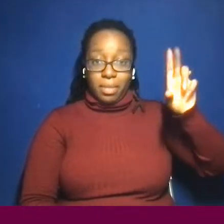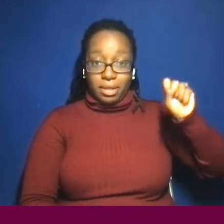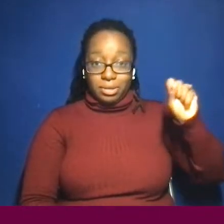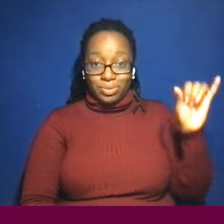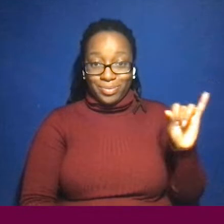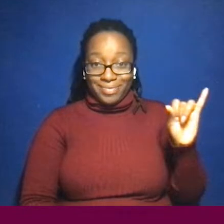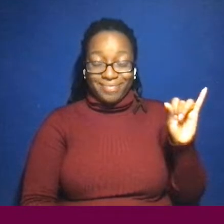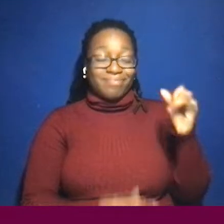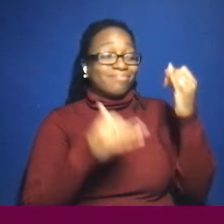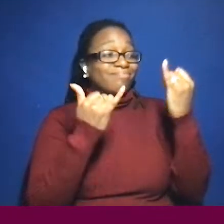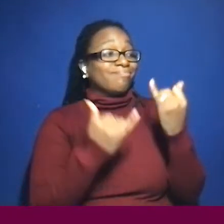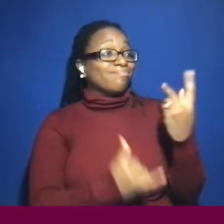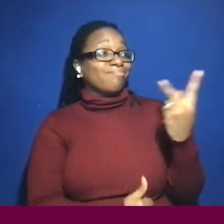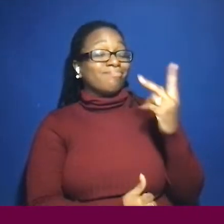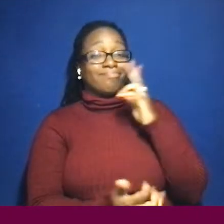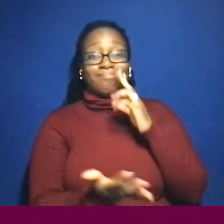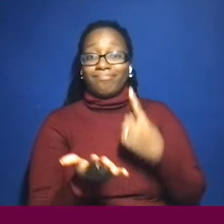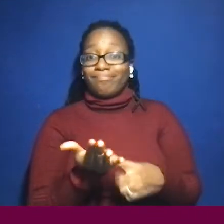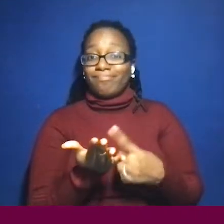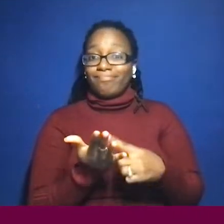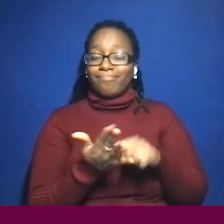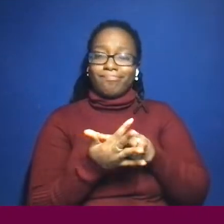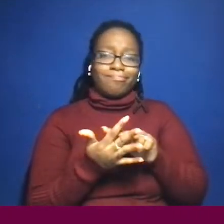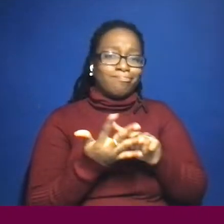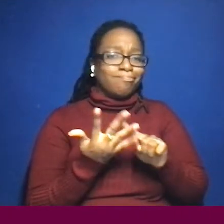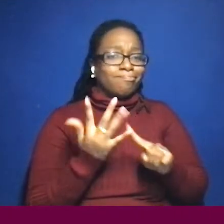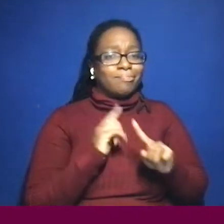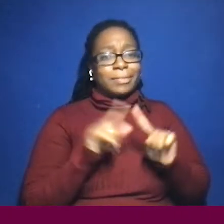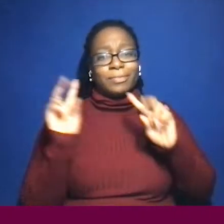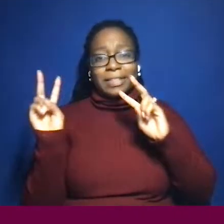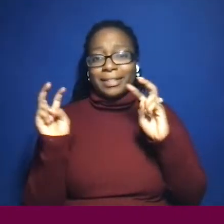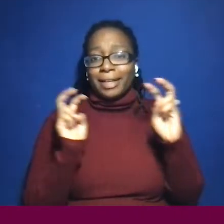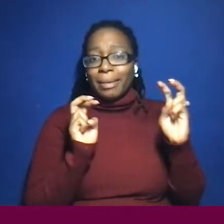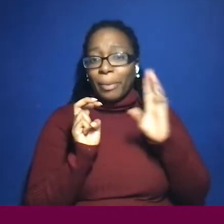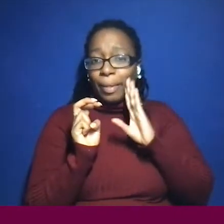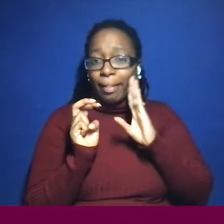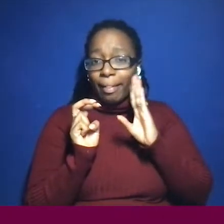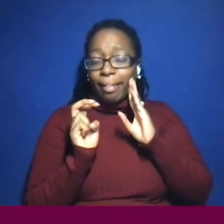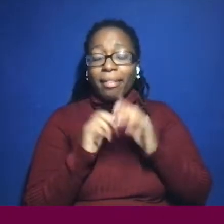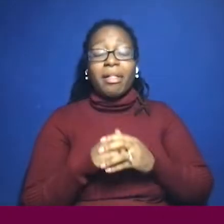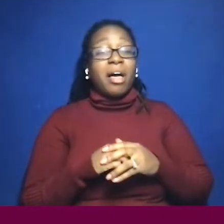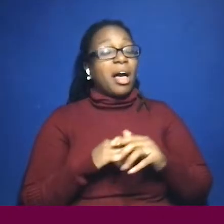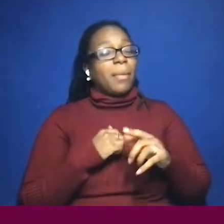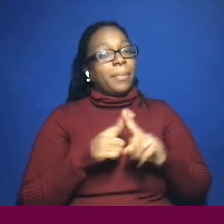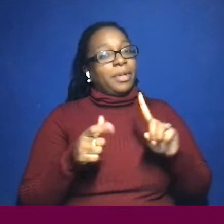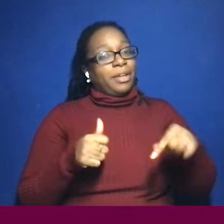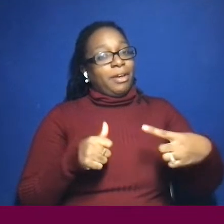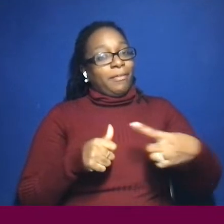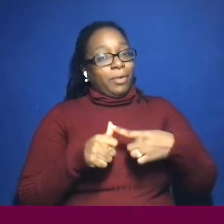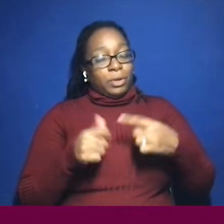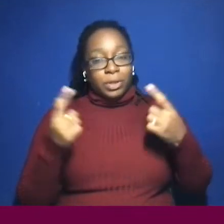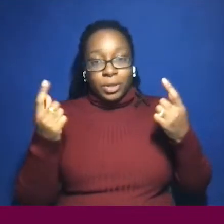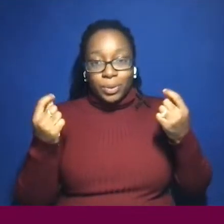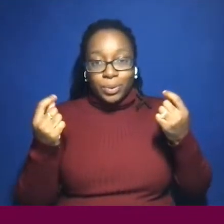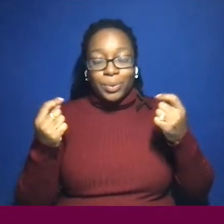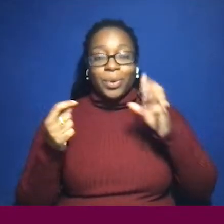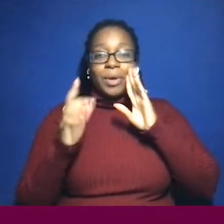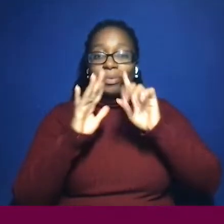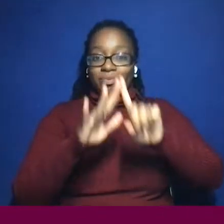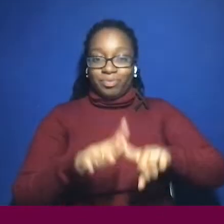Sheri and I will be discussing a whole host of topics, but I'm first going to start with